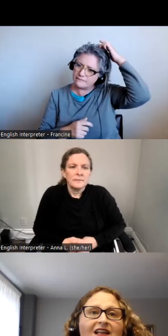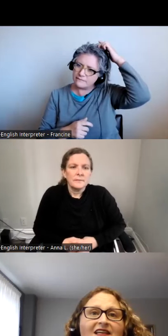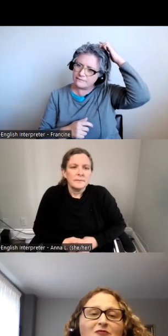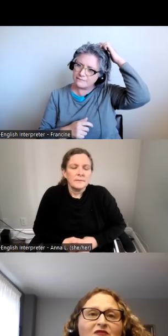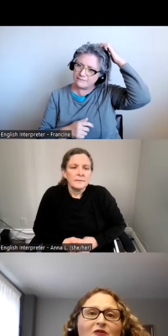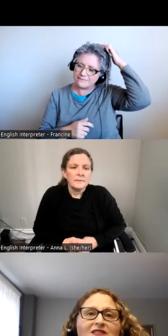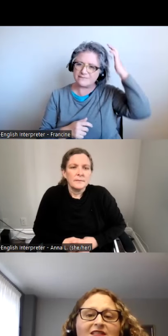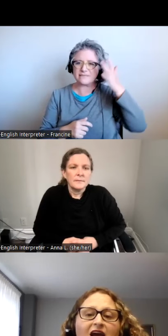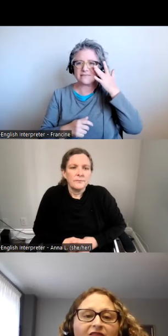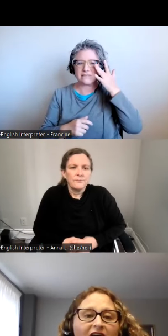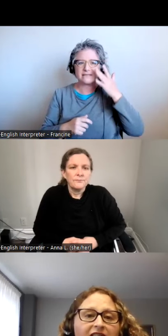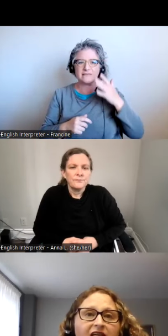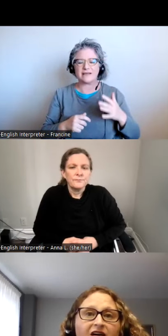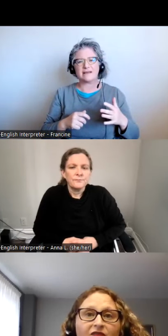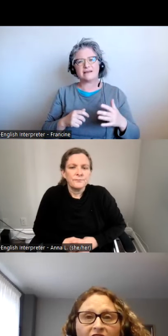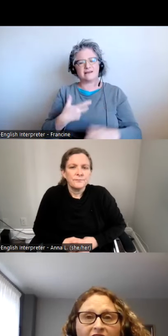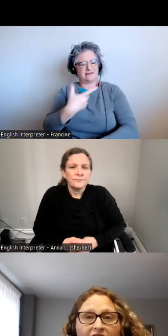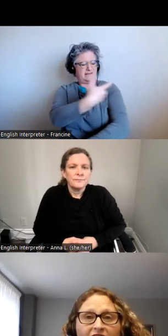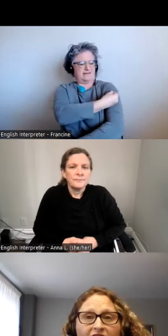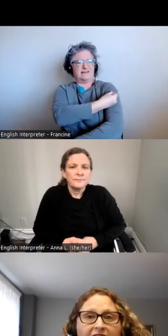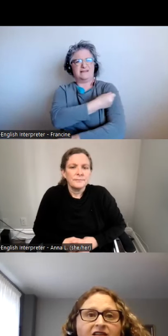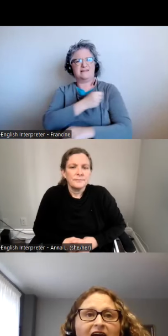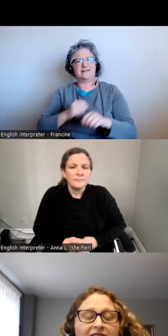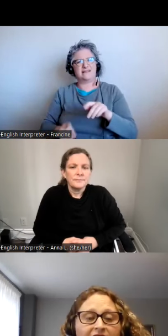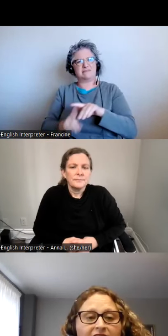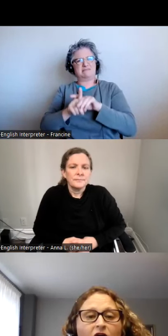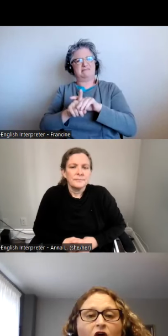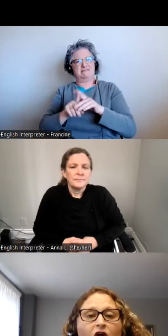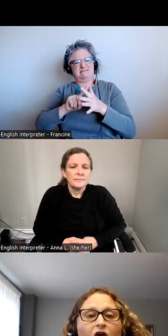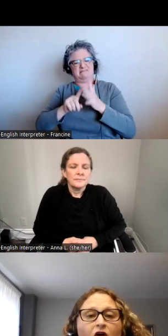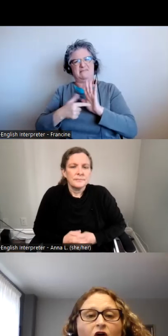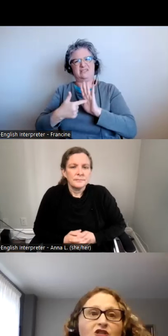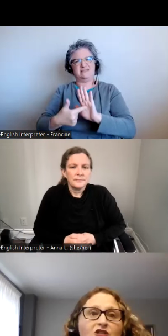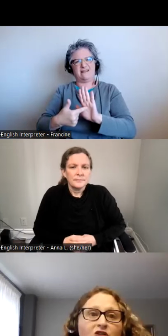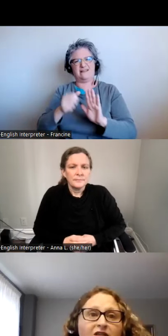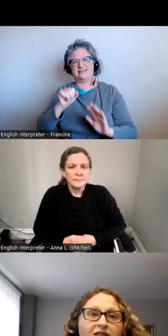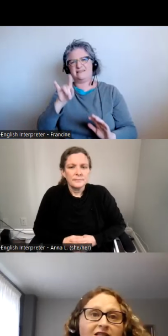Next slide, please.